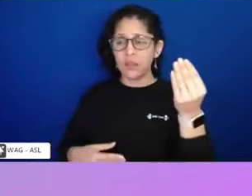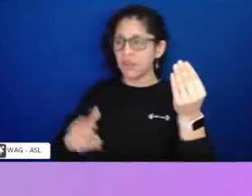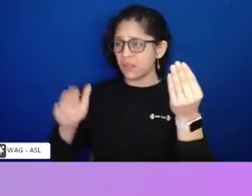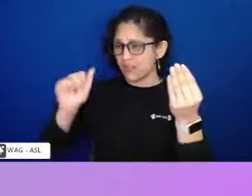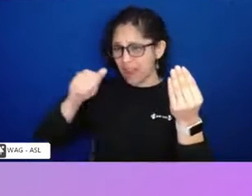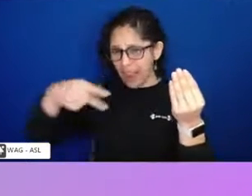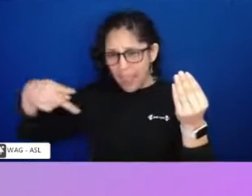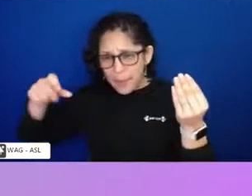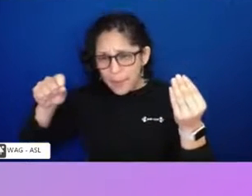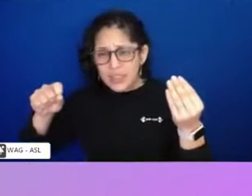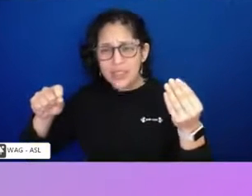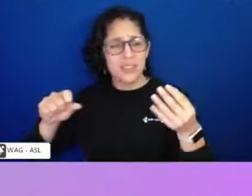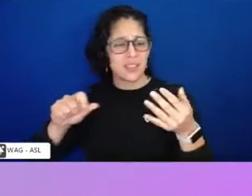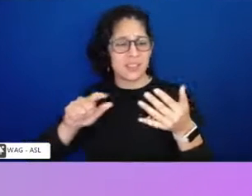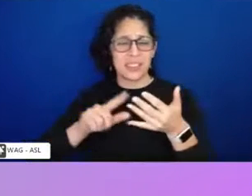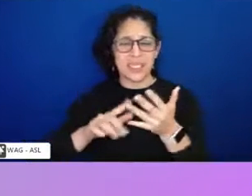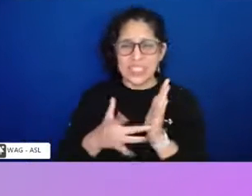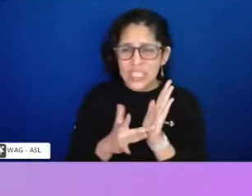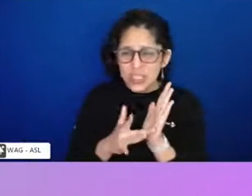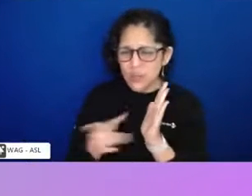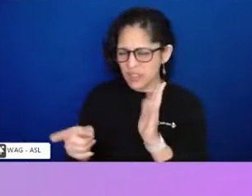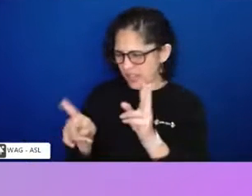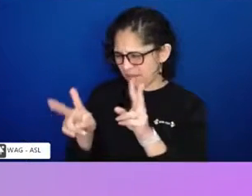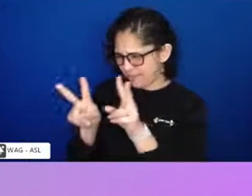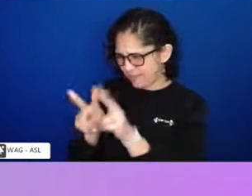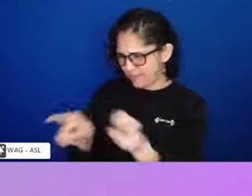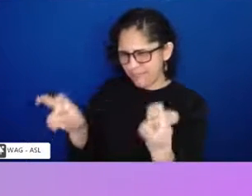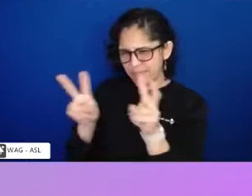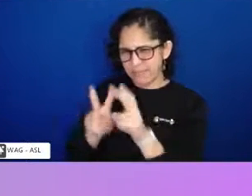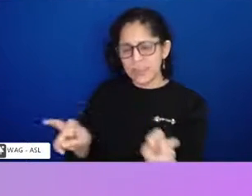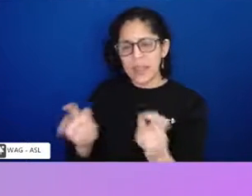different processes from physical,